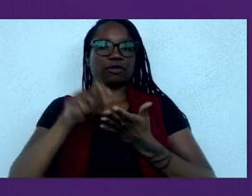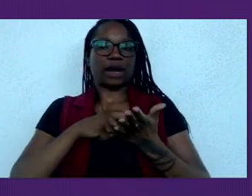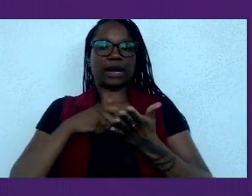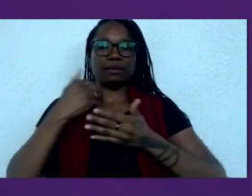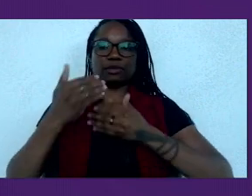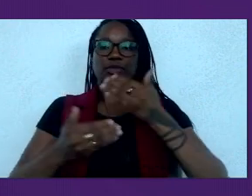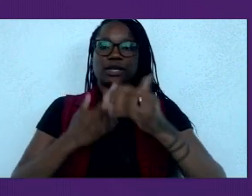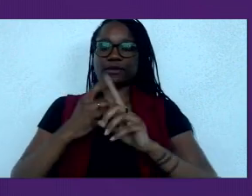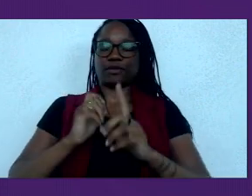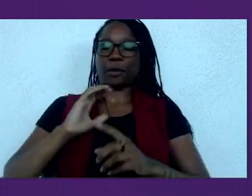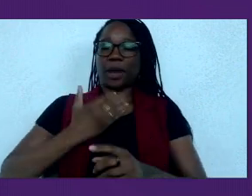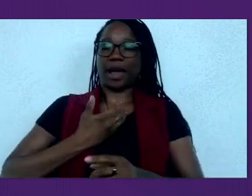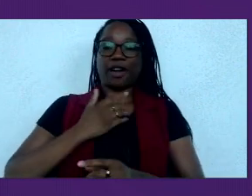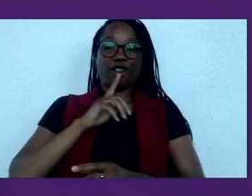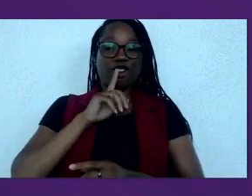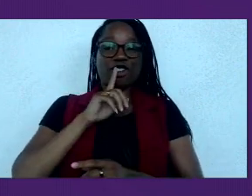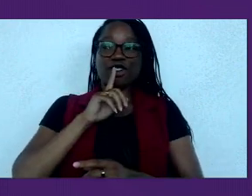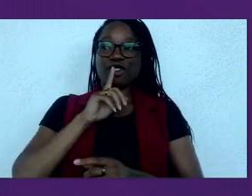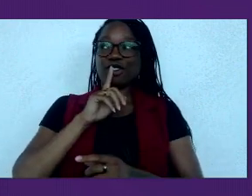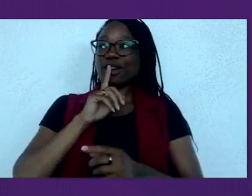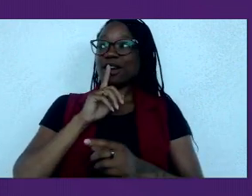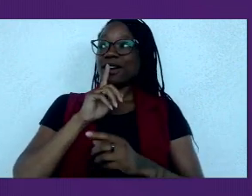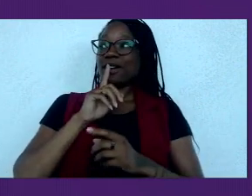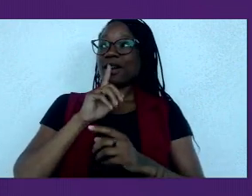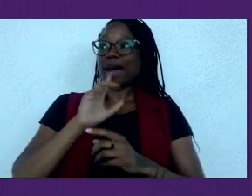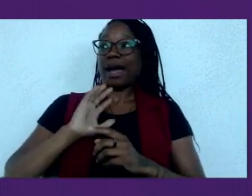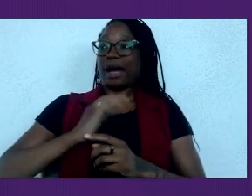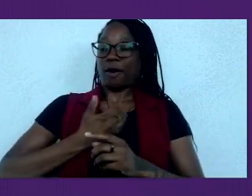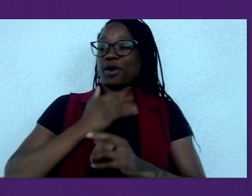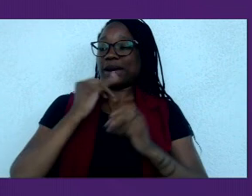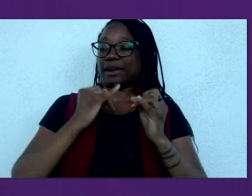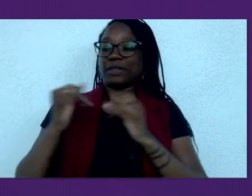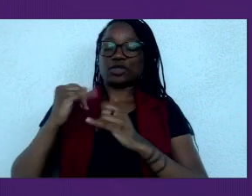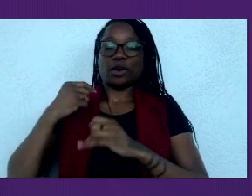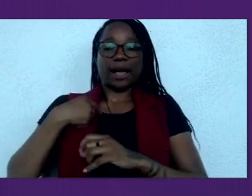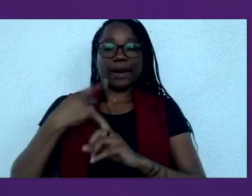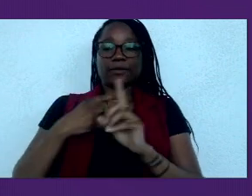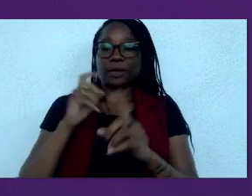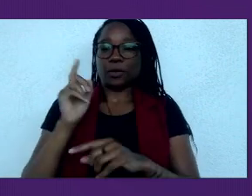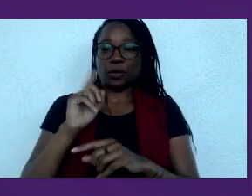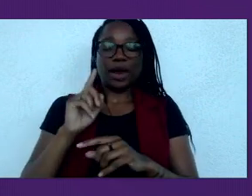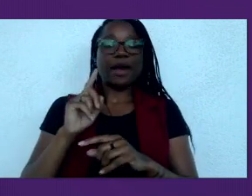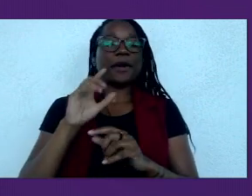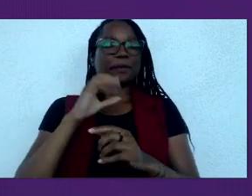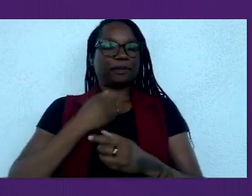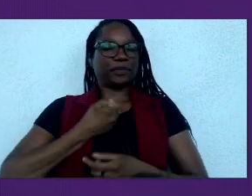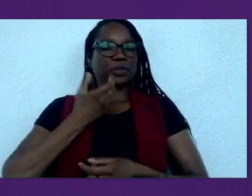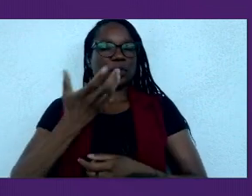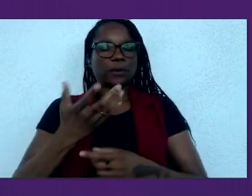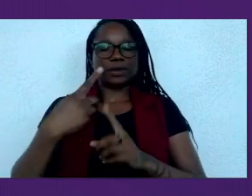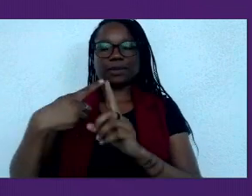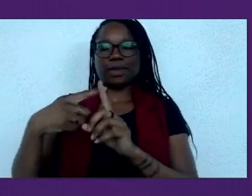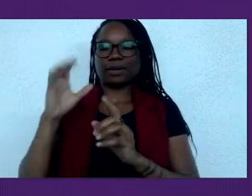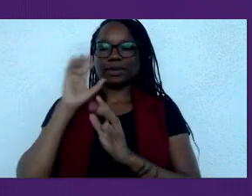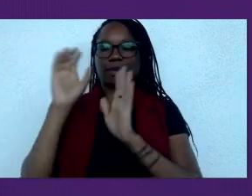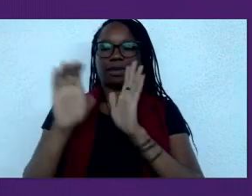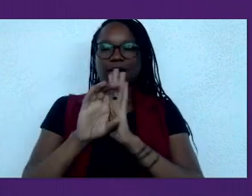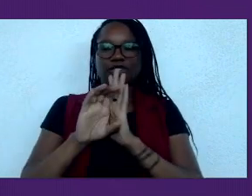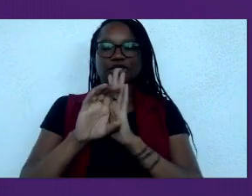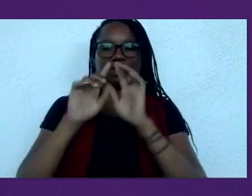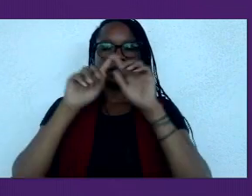poems and collages. And friends, now it's your turn. So, let's get into it. Let's have fun.